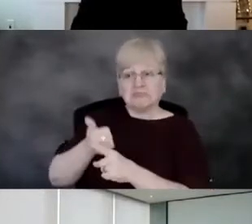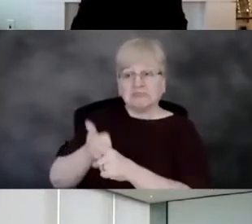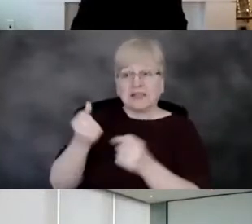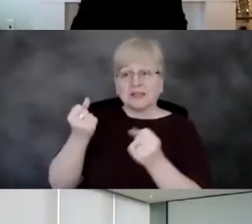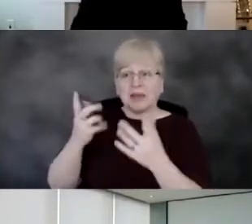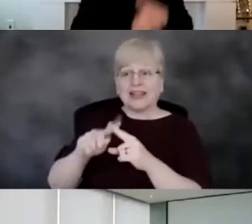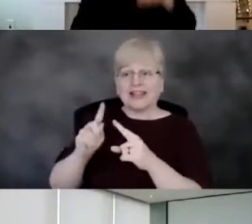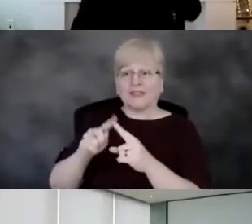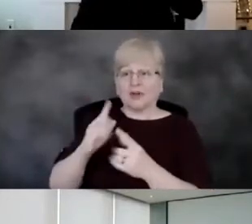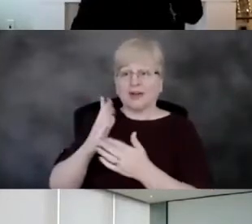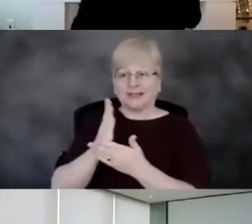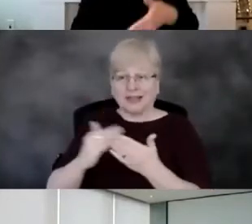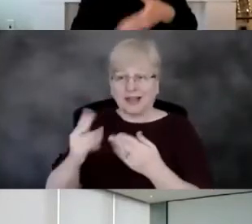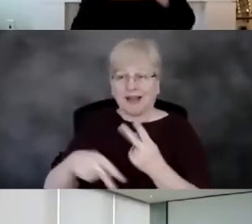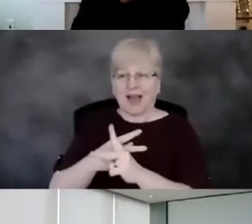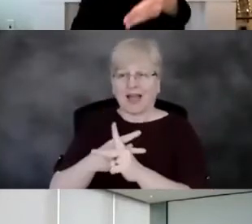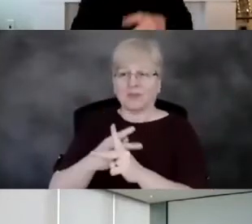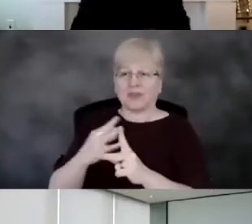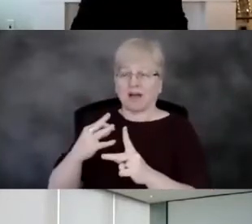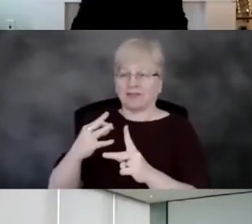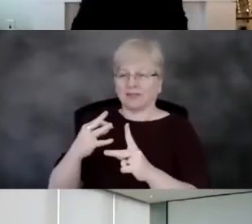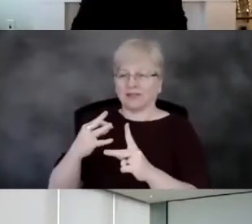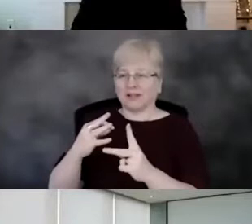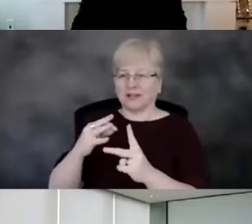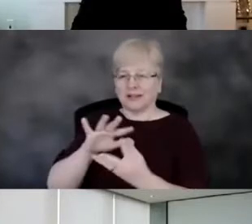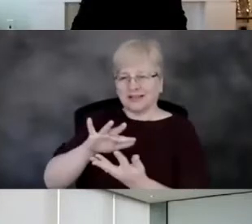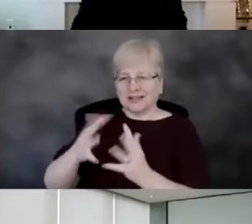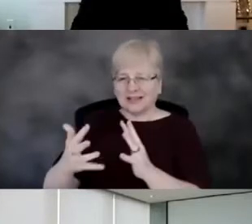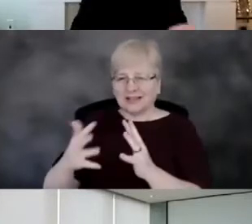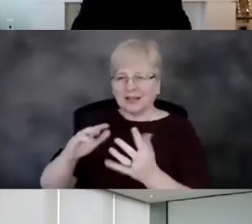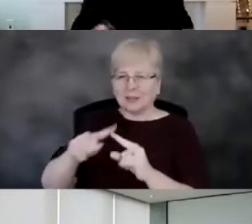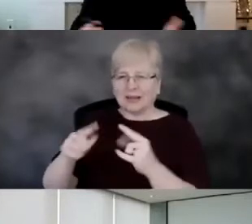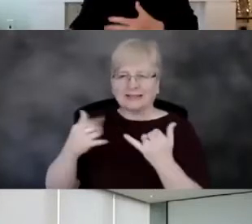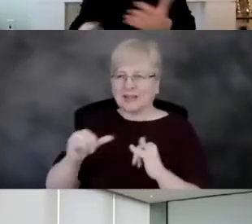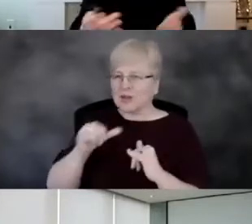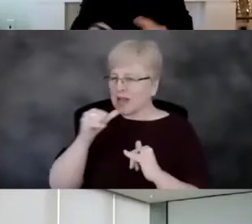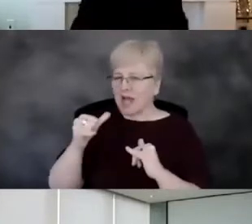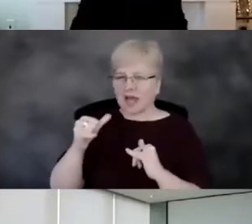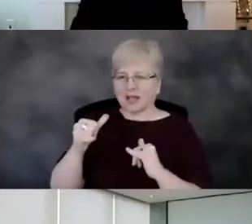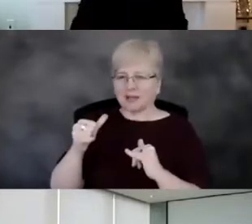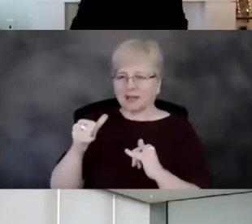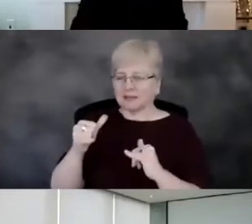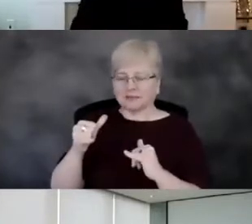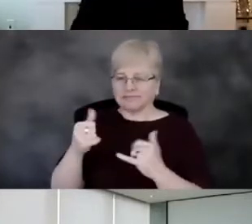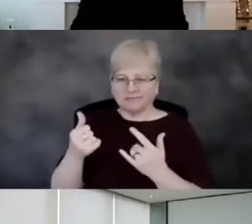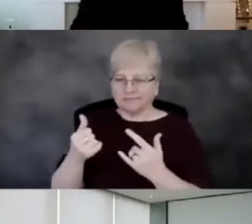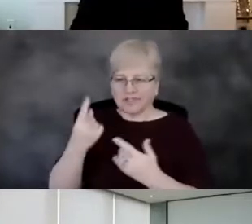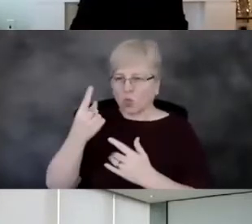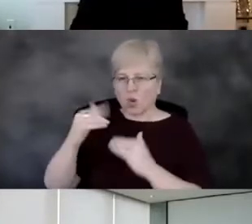that are still one-dimensional and not web-based. 16:08:06 Presi Has other kinds of features